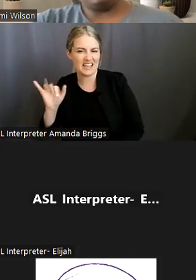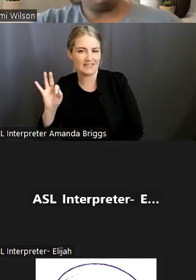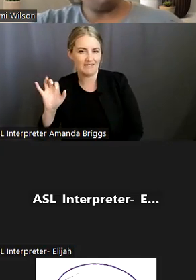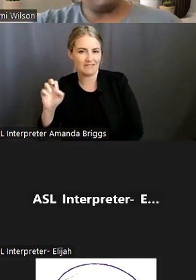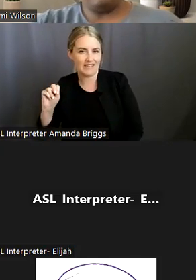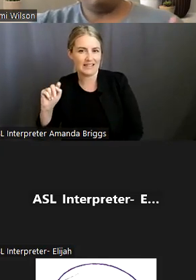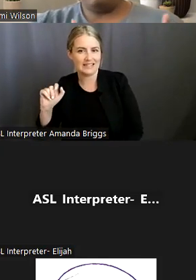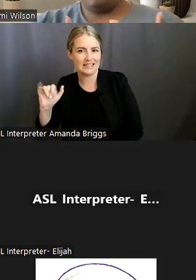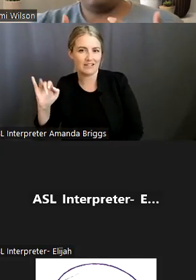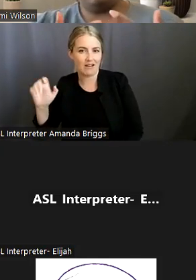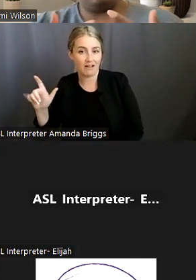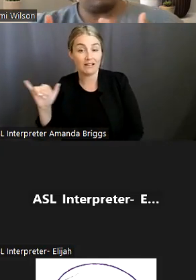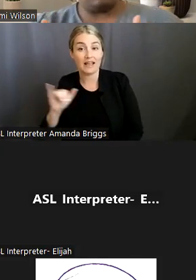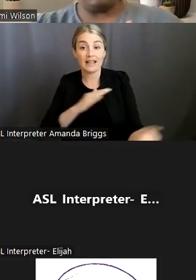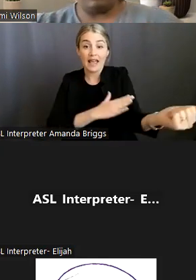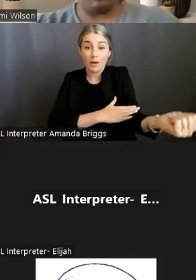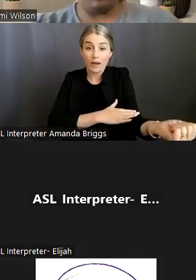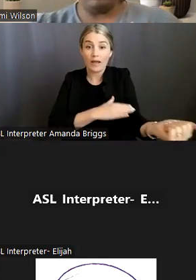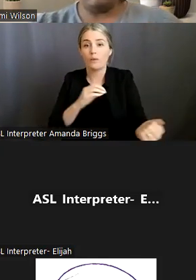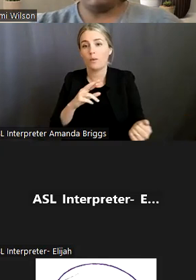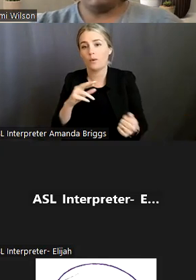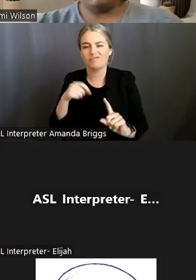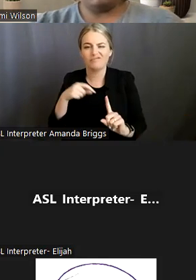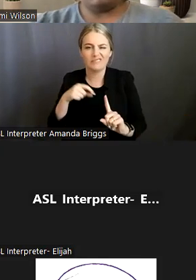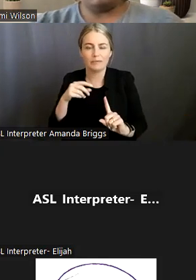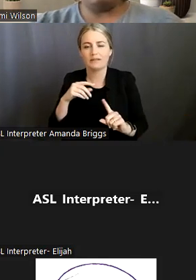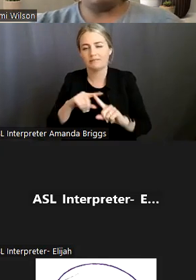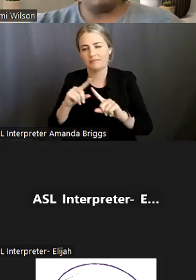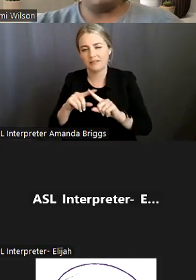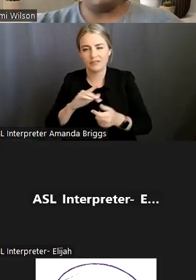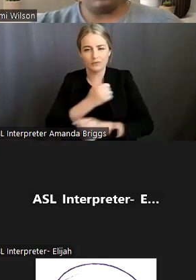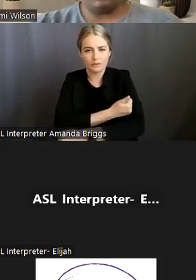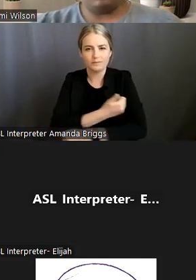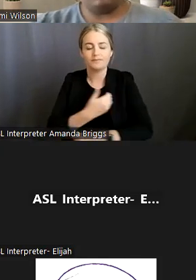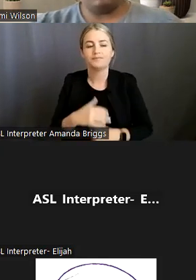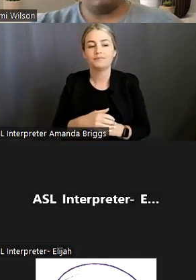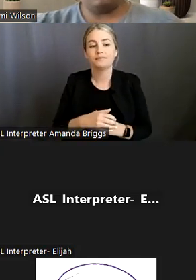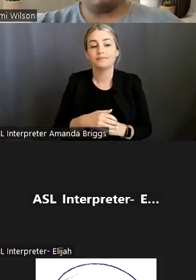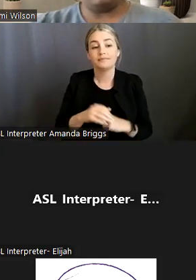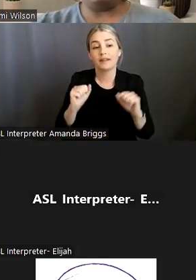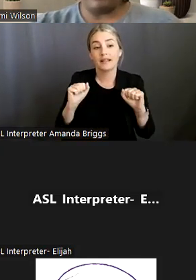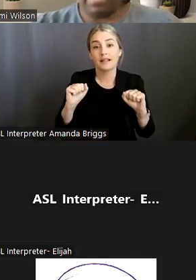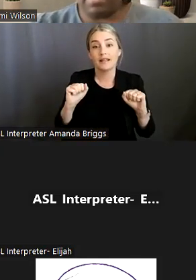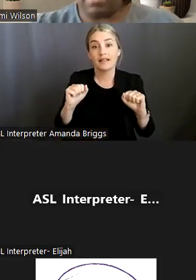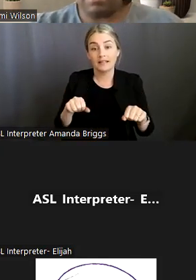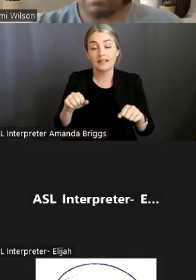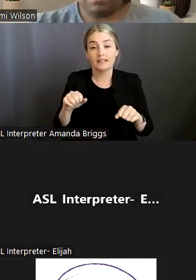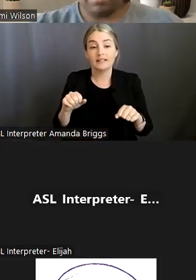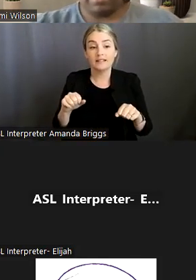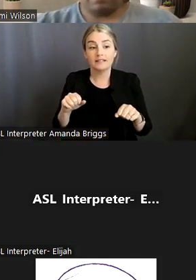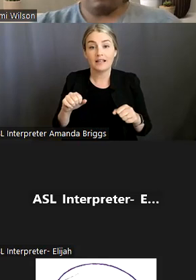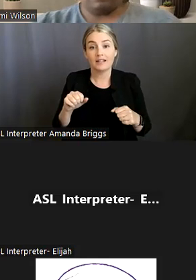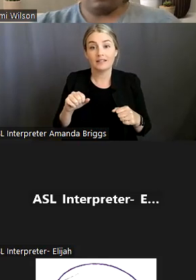heroin or stimulants. And this can decrease that overdose